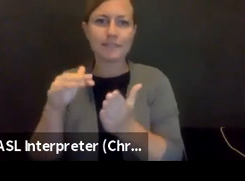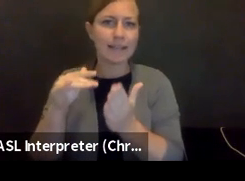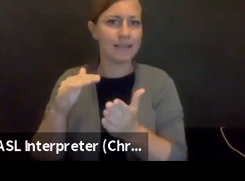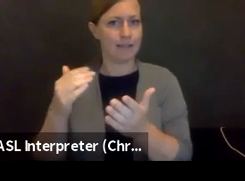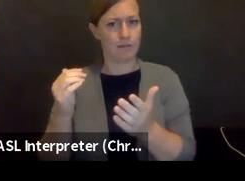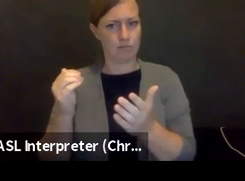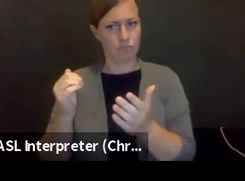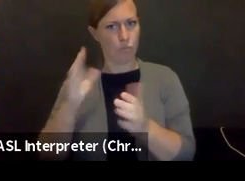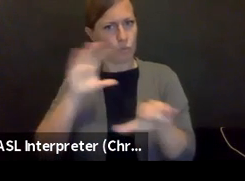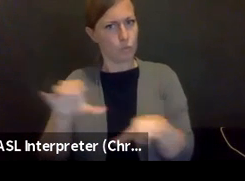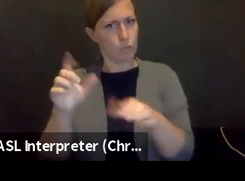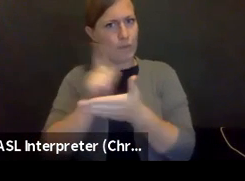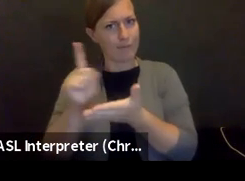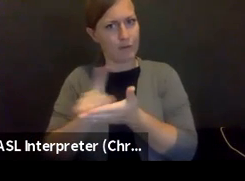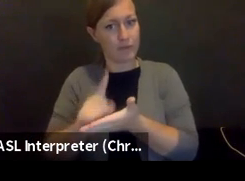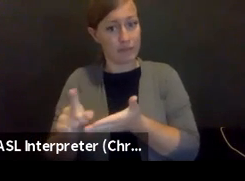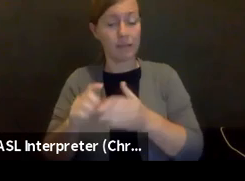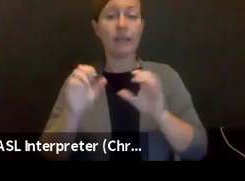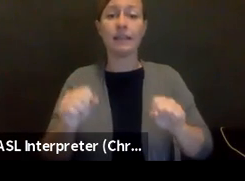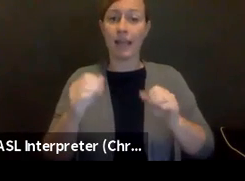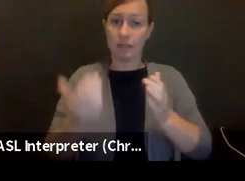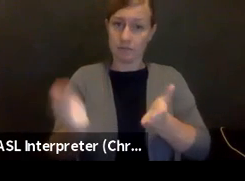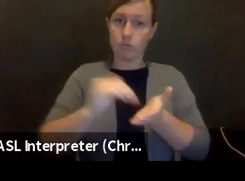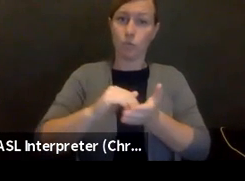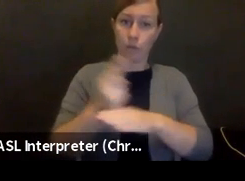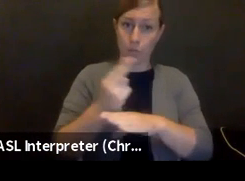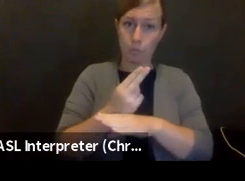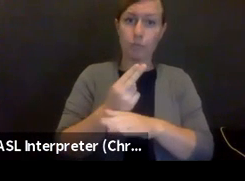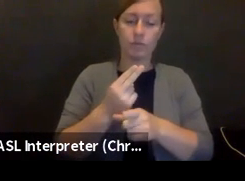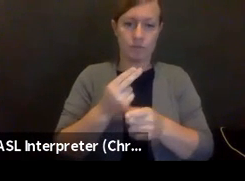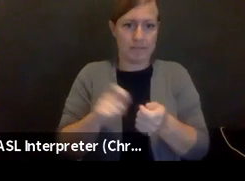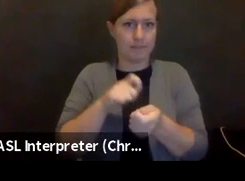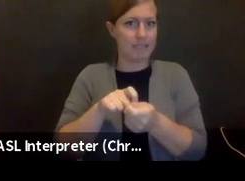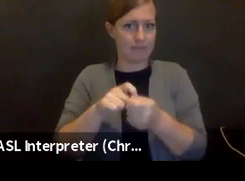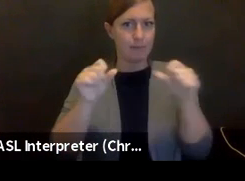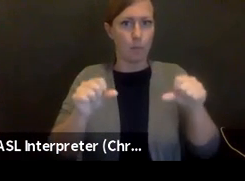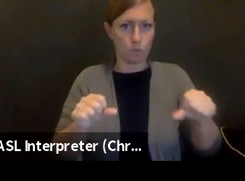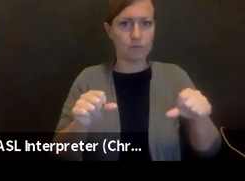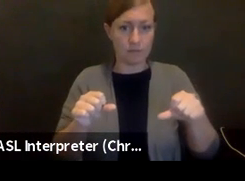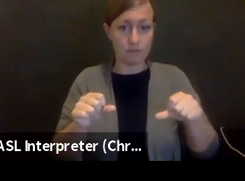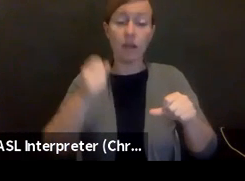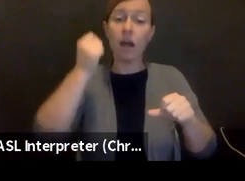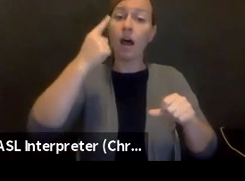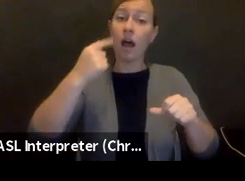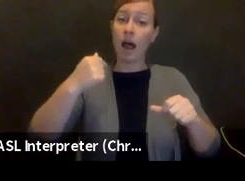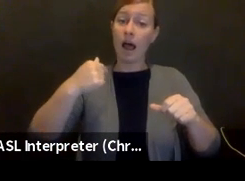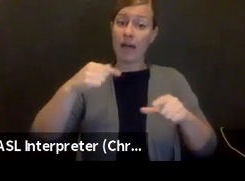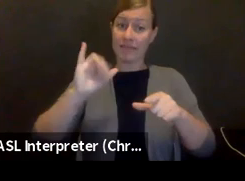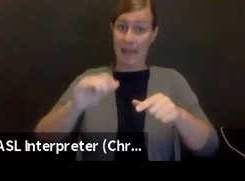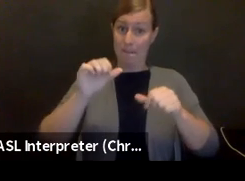Katherine Livick - ESD 112: I can click Reuse Post. And not only can I go find posts that I have created in this class, I can